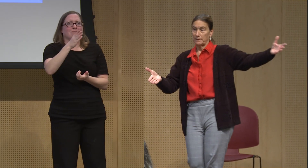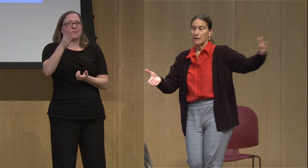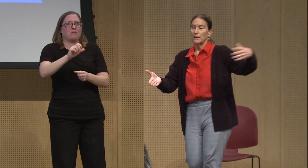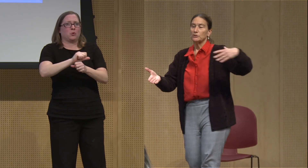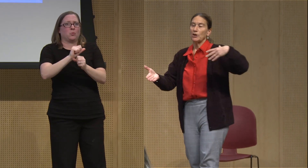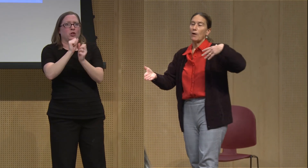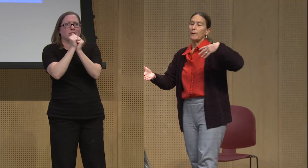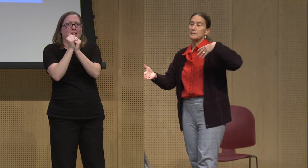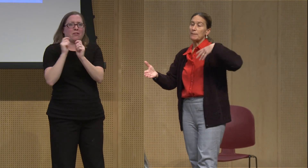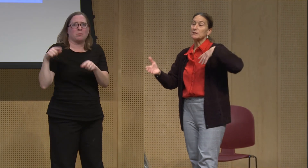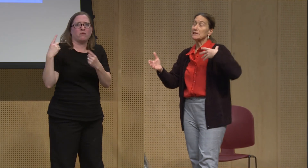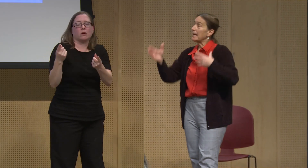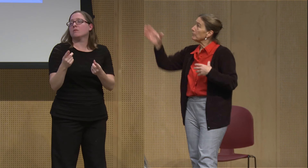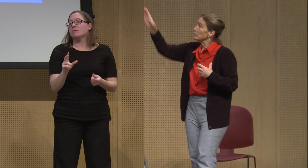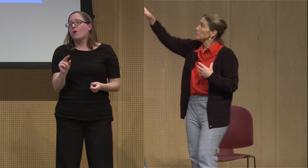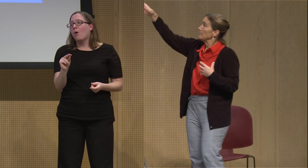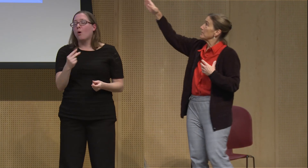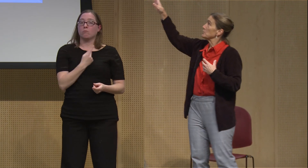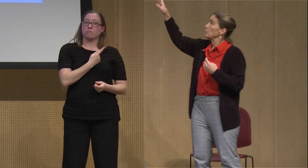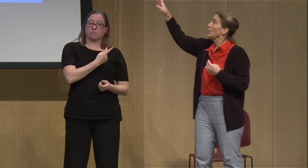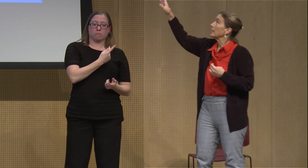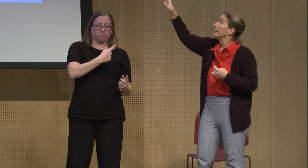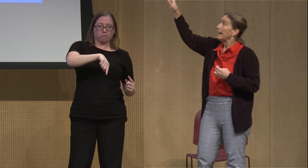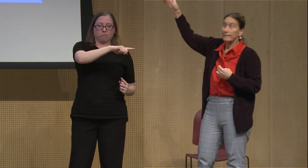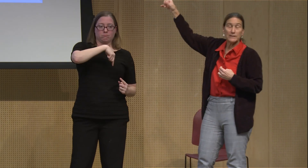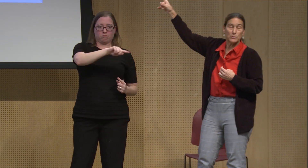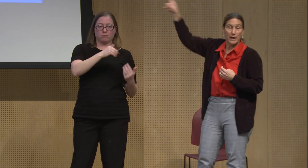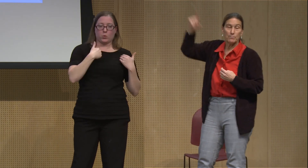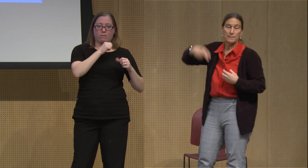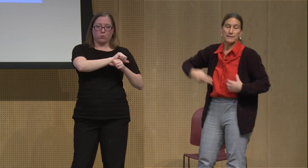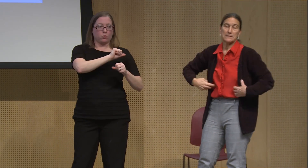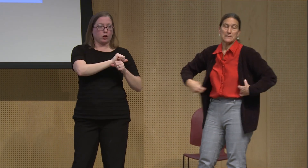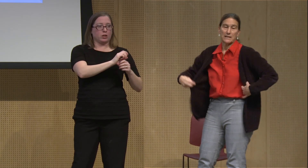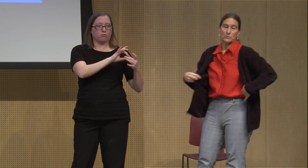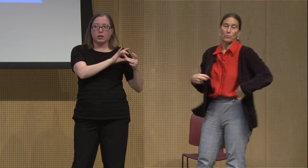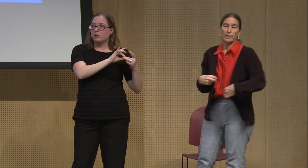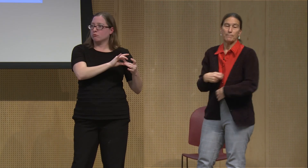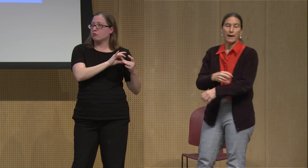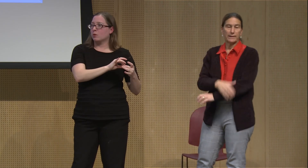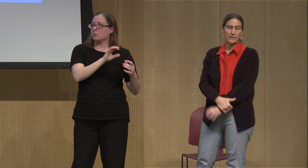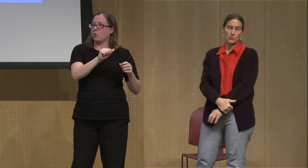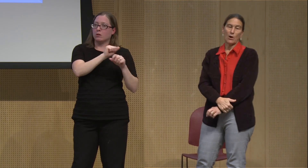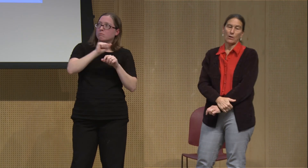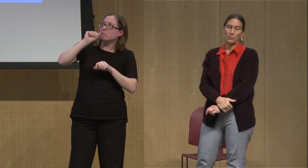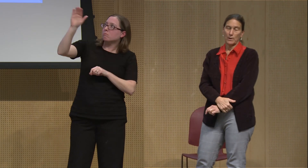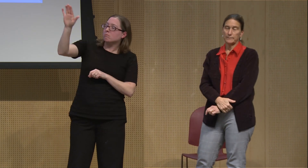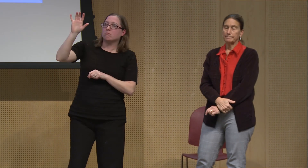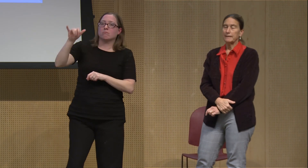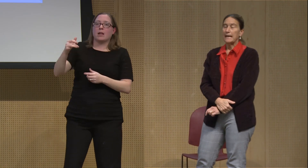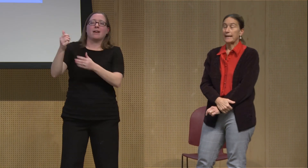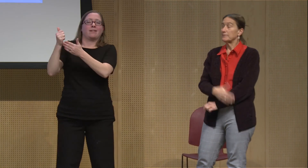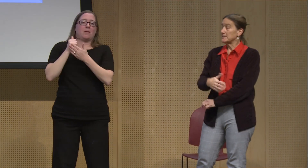SO I WAS ABLE TO LEVERAGE SOME OF THIS WORK, AND THAT'S WHAT HELPED ME BE SUCCESSFUL WITH MY INITIAL R01, AND I'VE SINCE GOTTEN